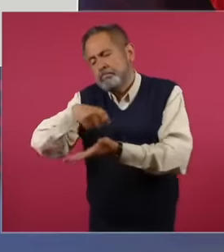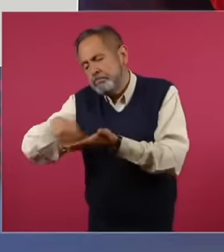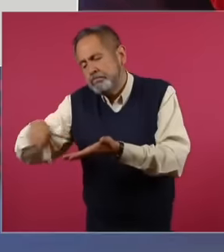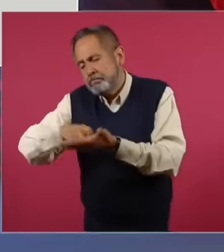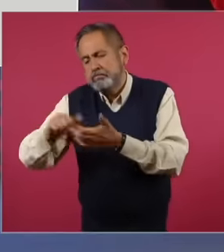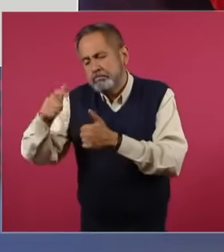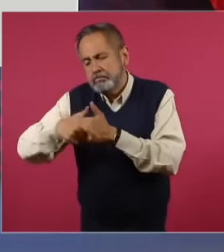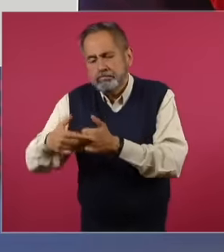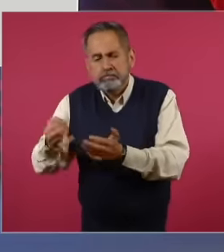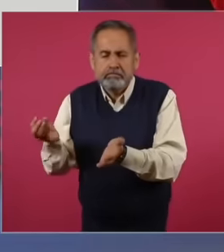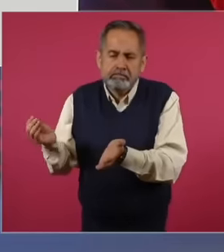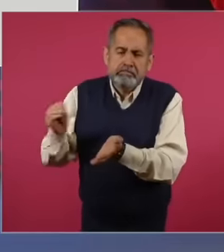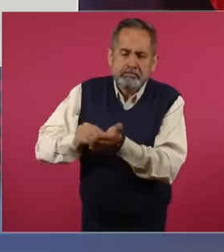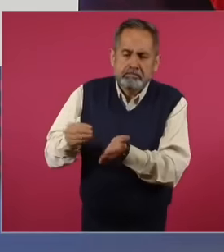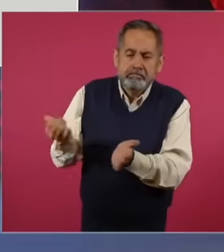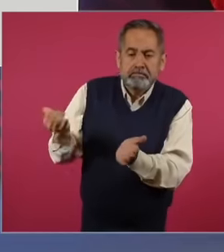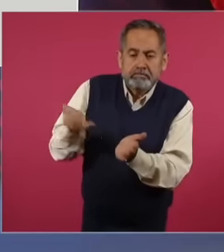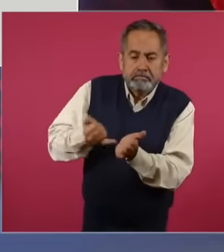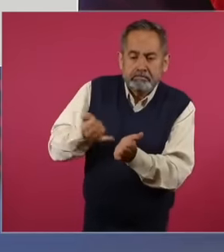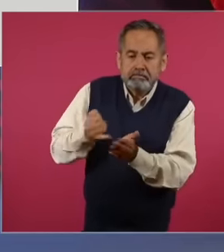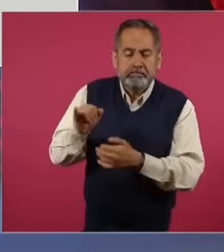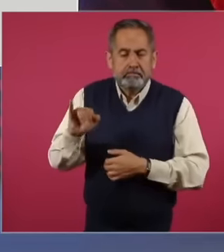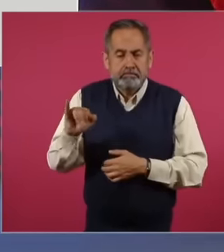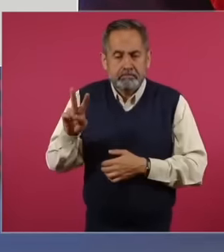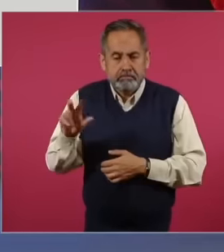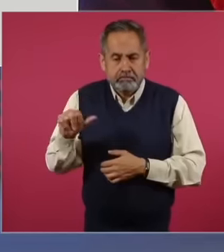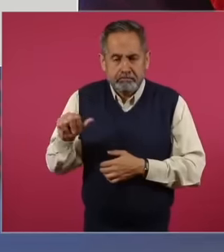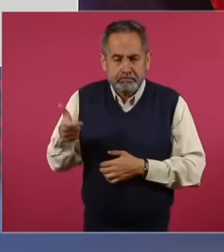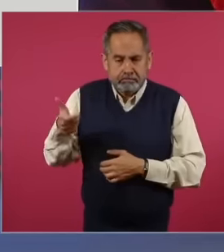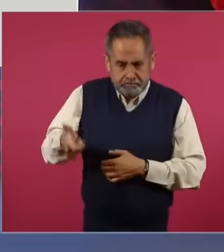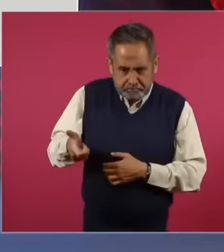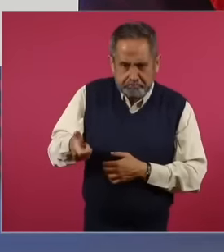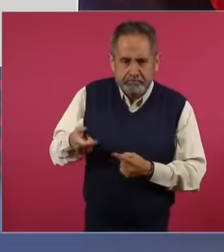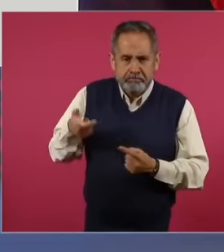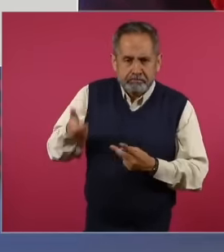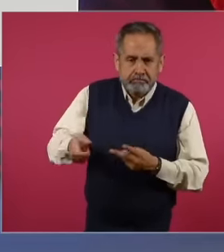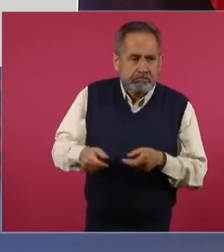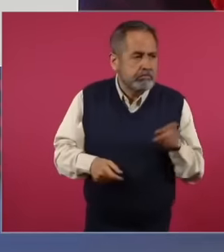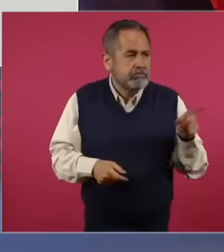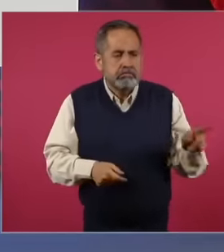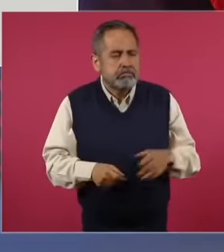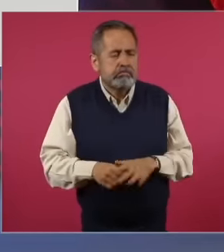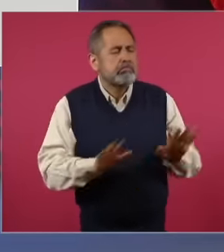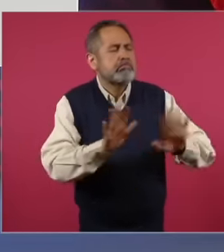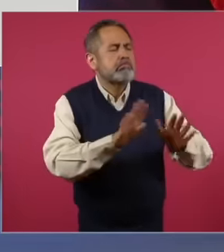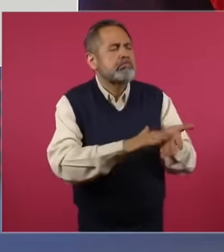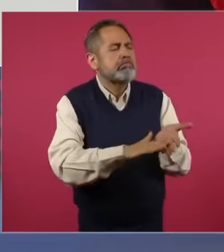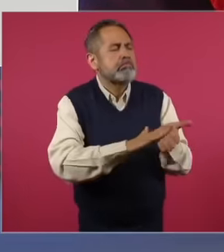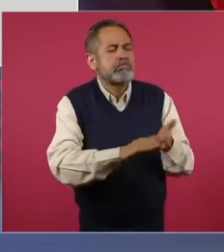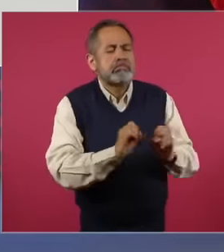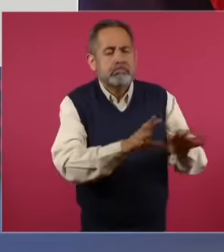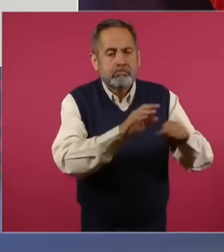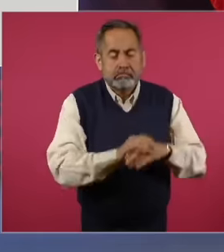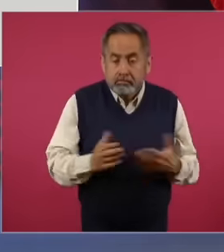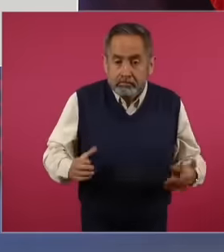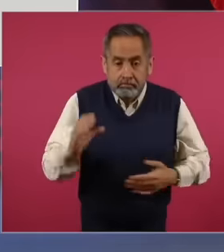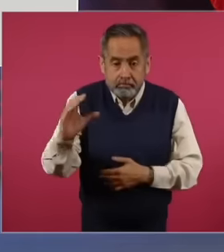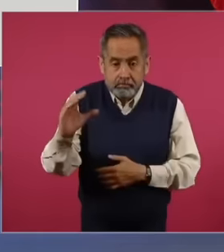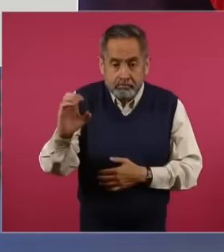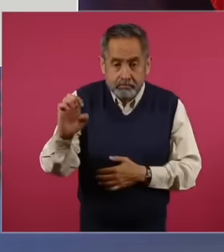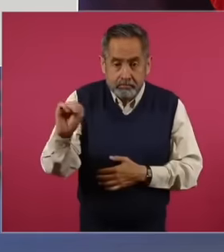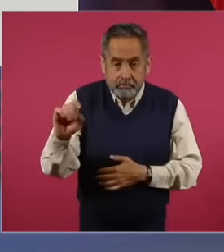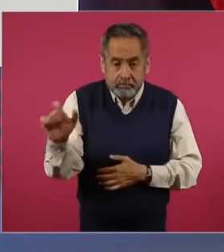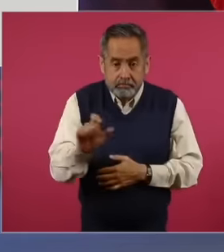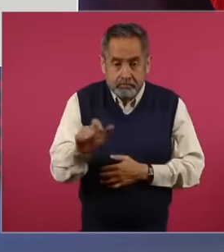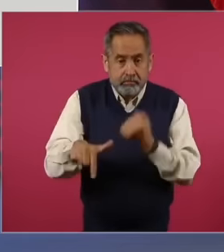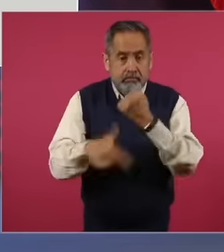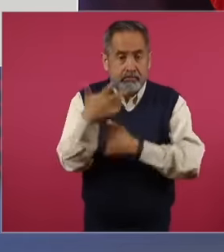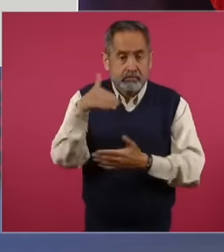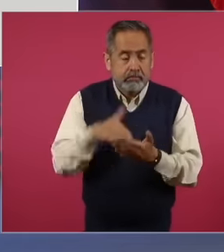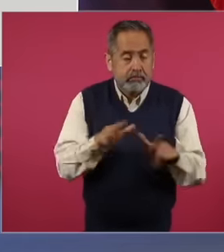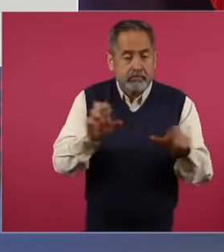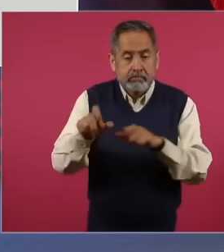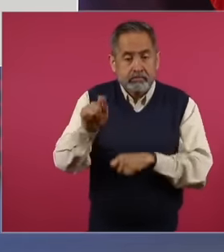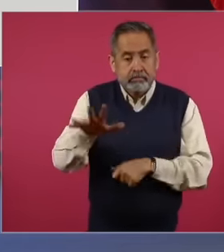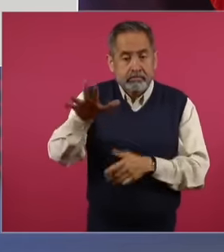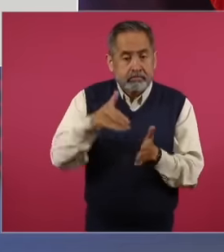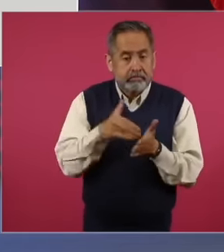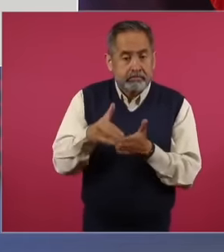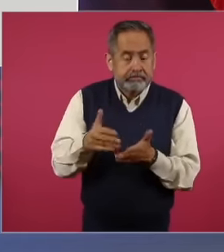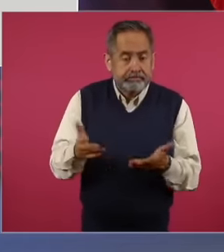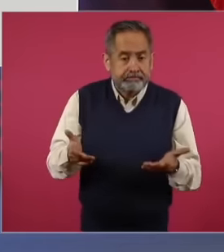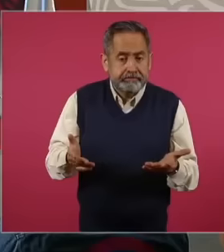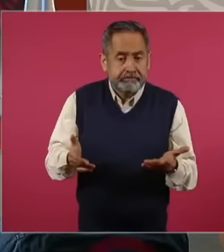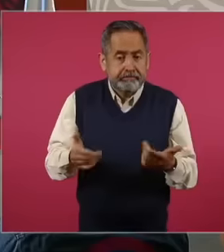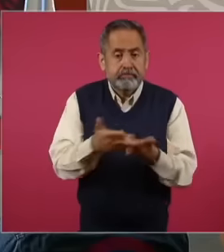pay VAT there is a tax but here with donation cex 12775 million Carso group